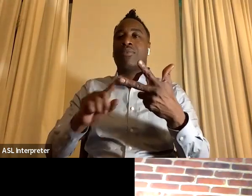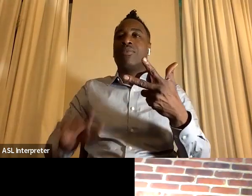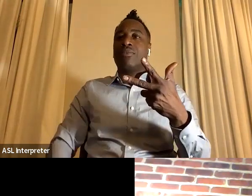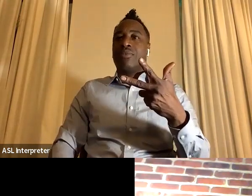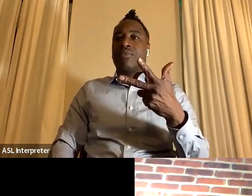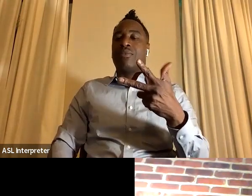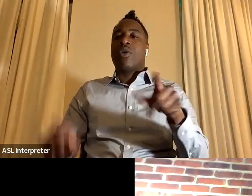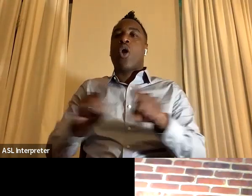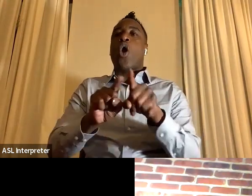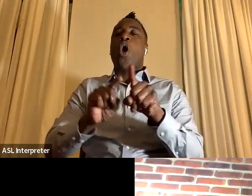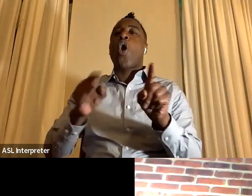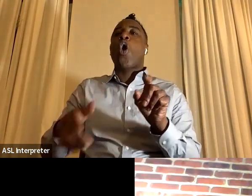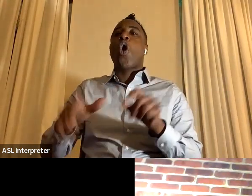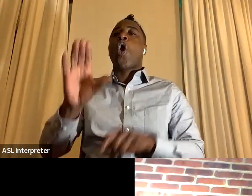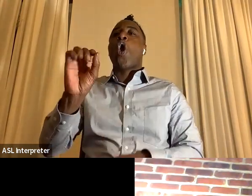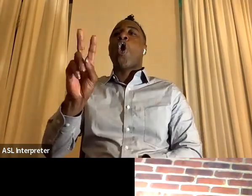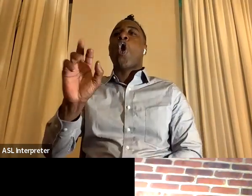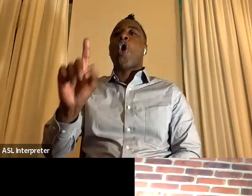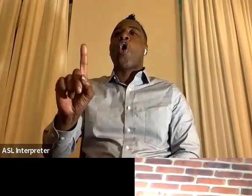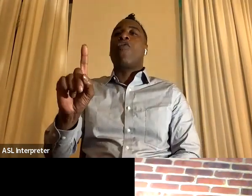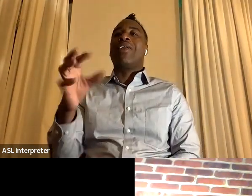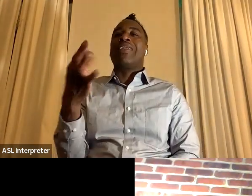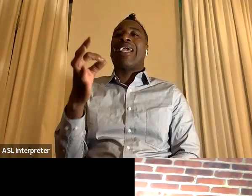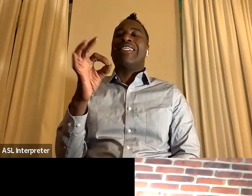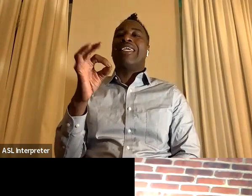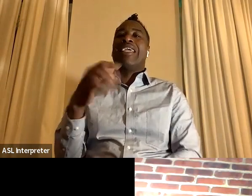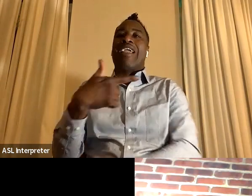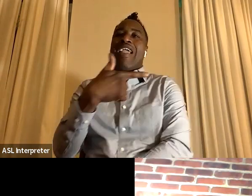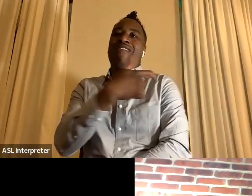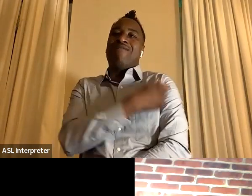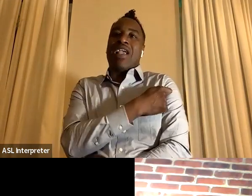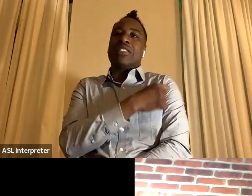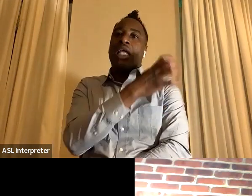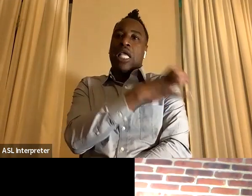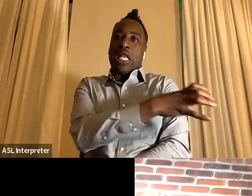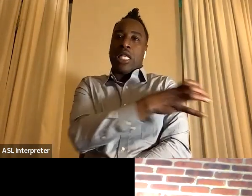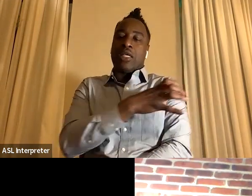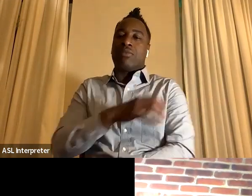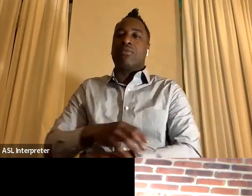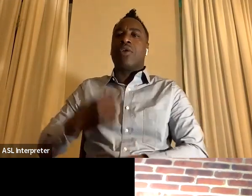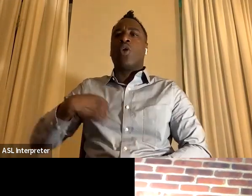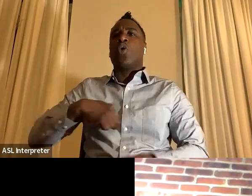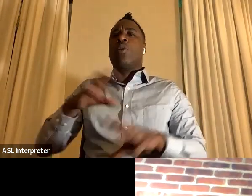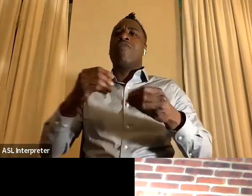19 vaccine clinics. And we provide flu shots as well.